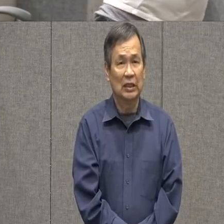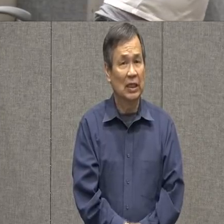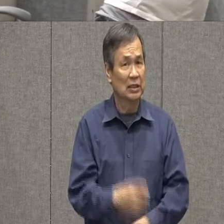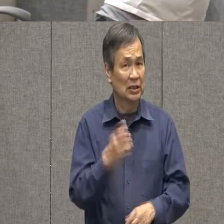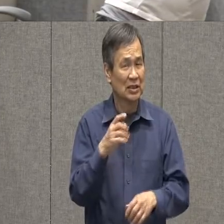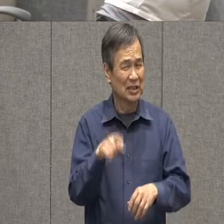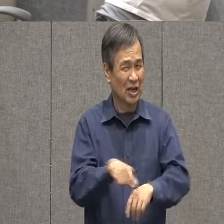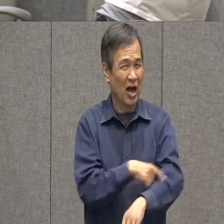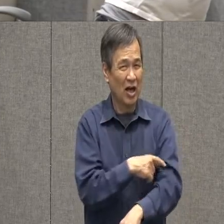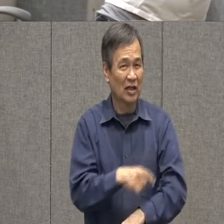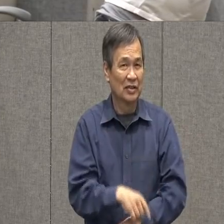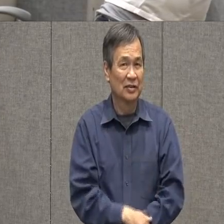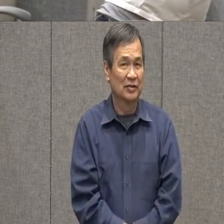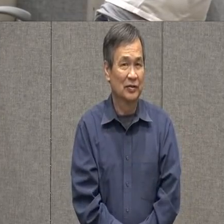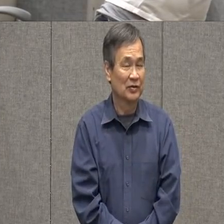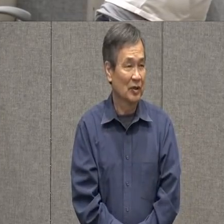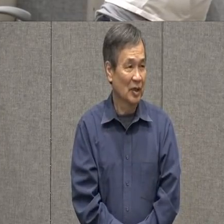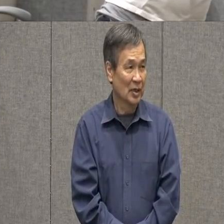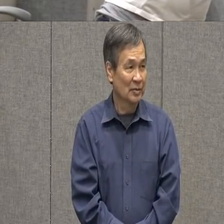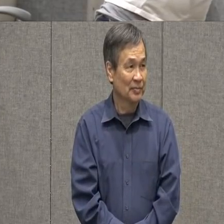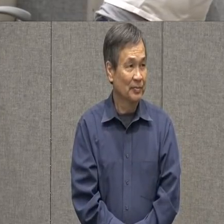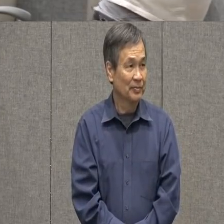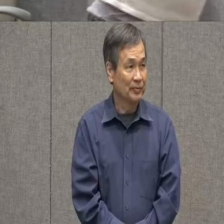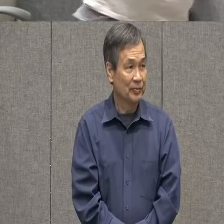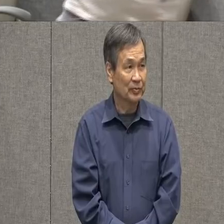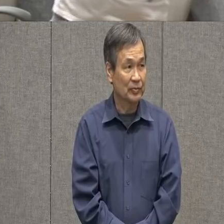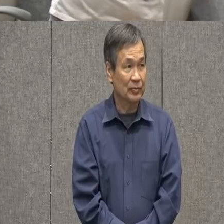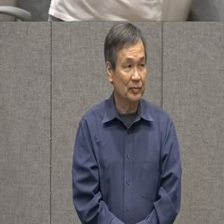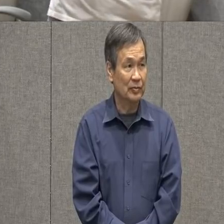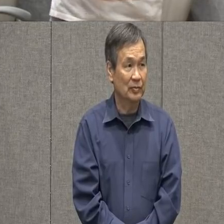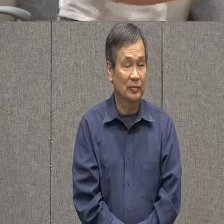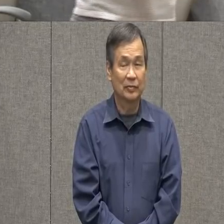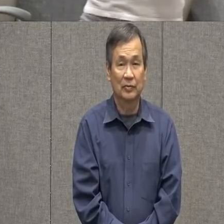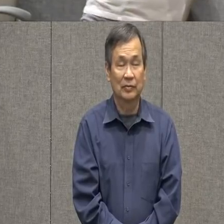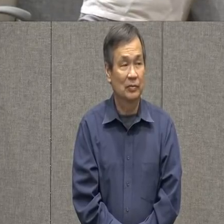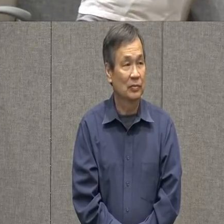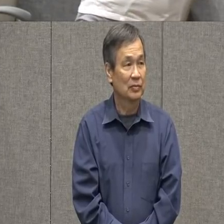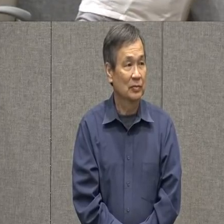but there's no time right now to deal with that. So I got both her arms.